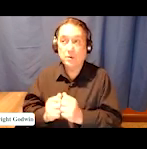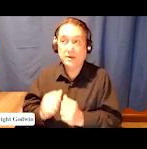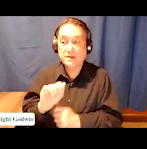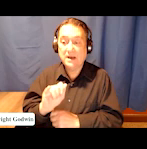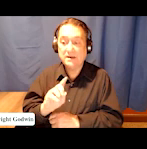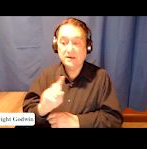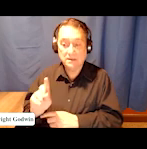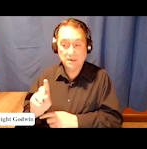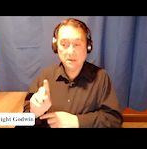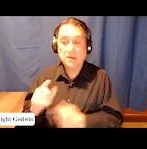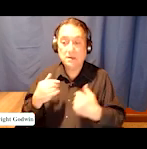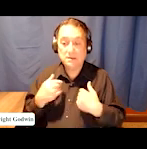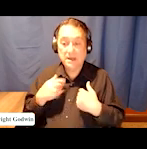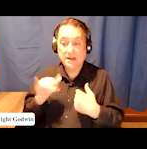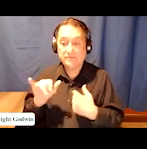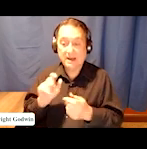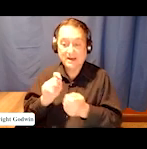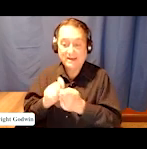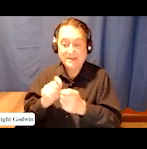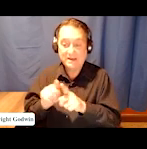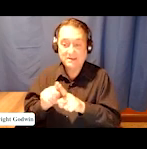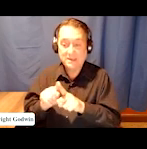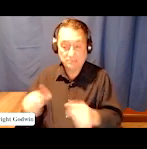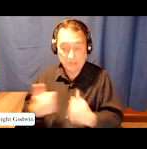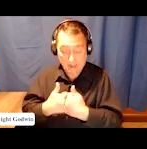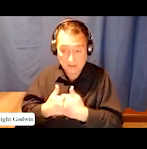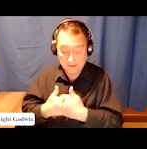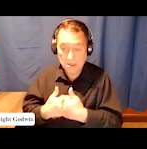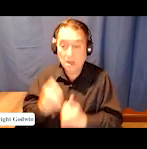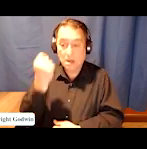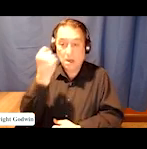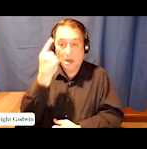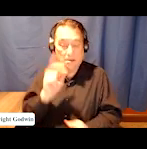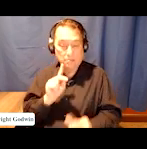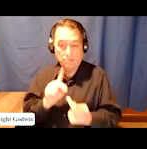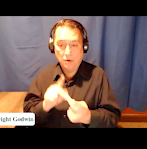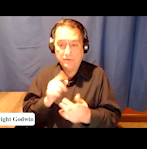that have that exact same challenge understand perfectly what the person is saying,